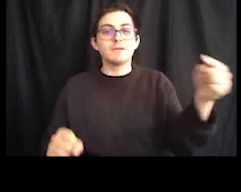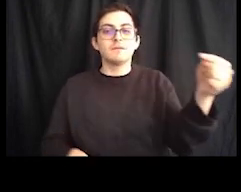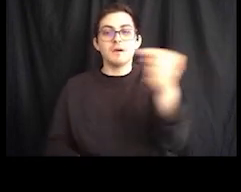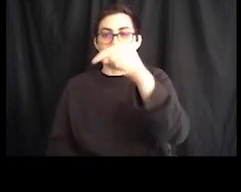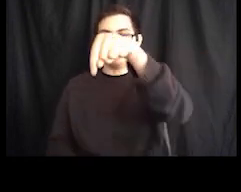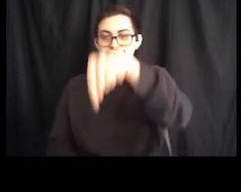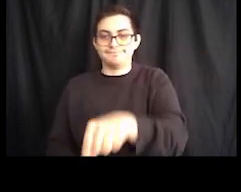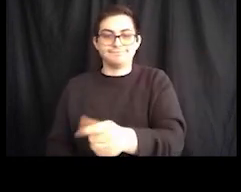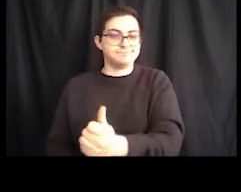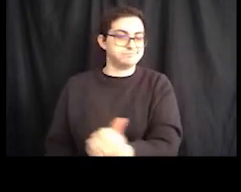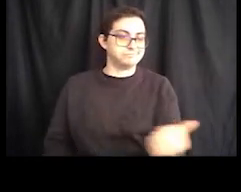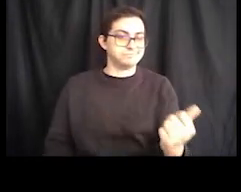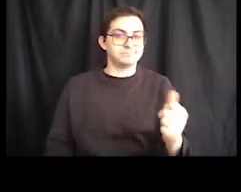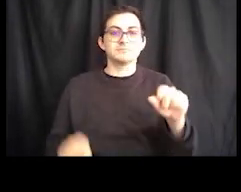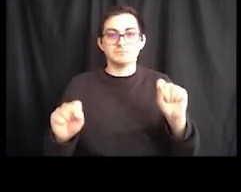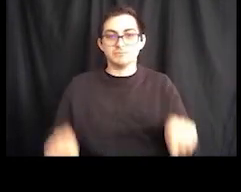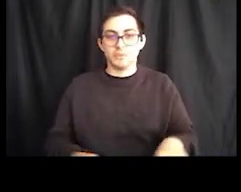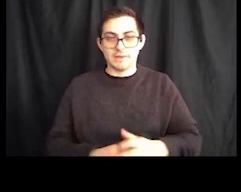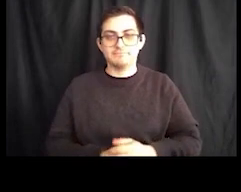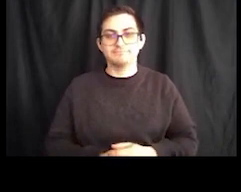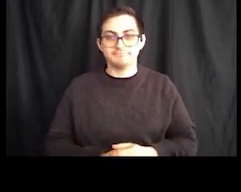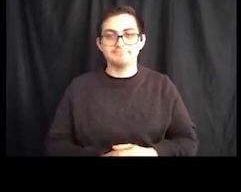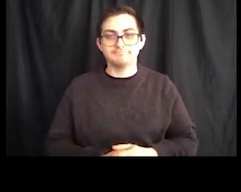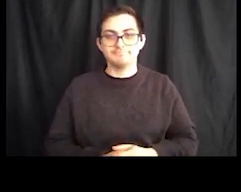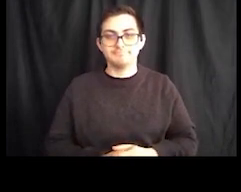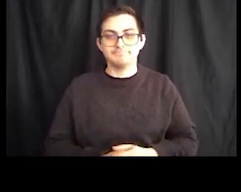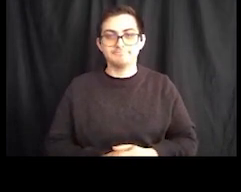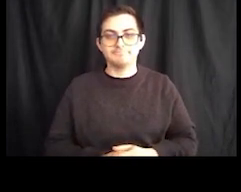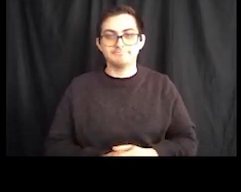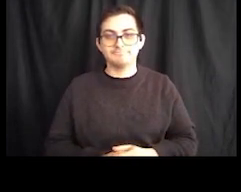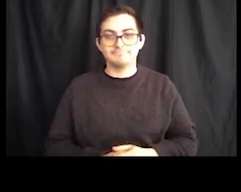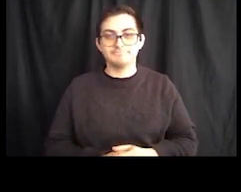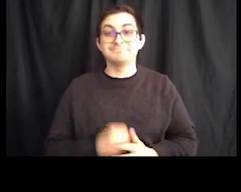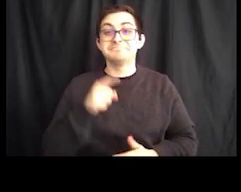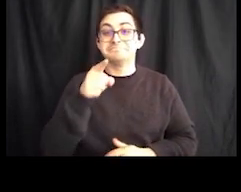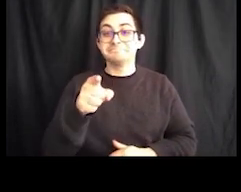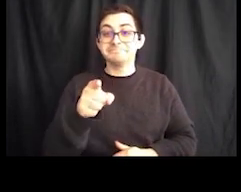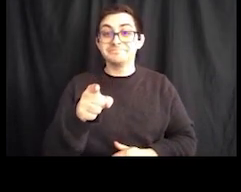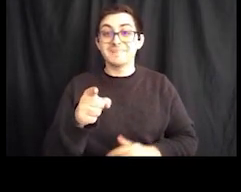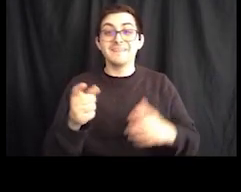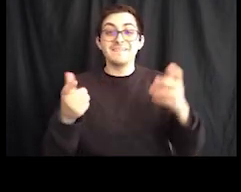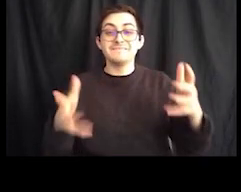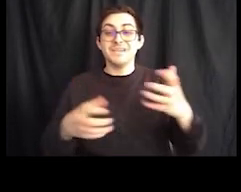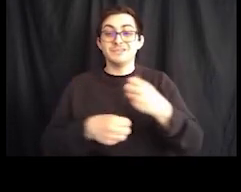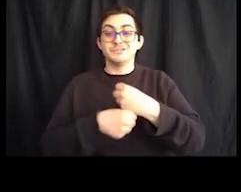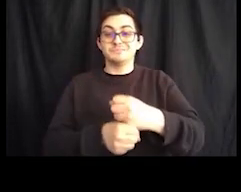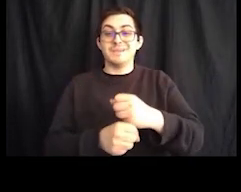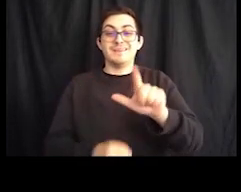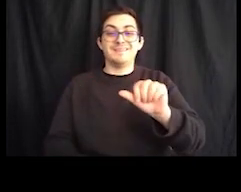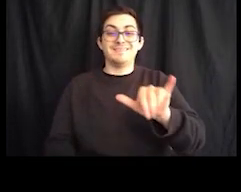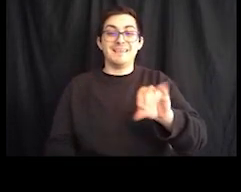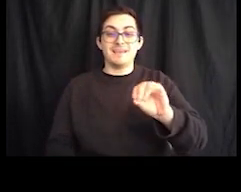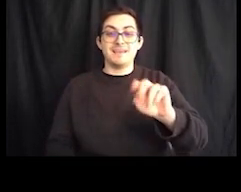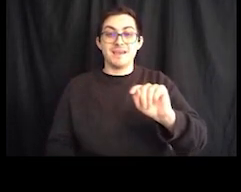done earlier for you today. This one's a lot more complicated.